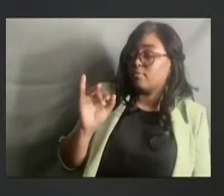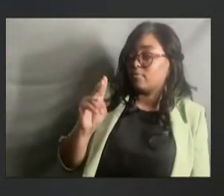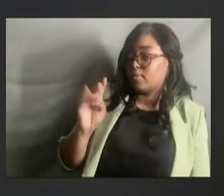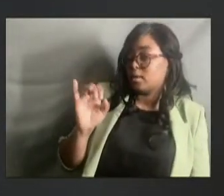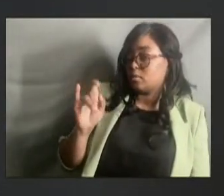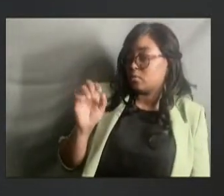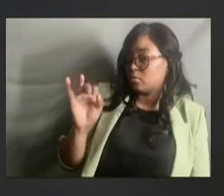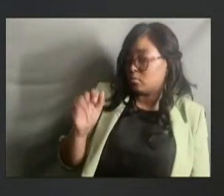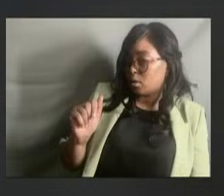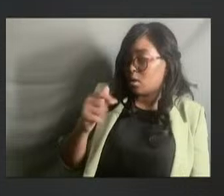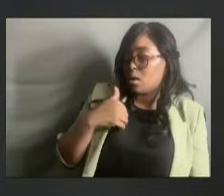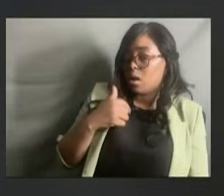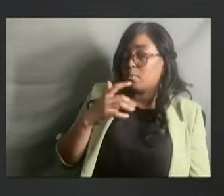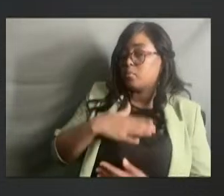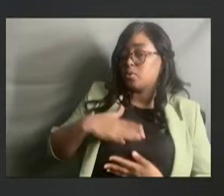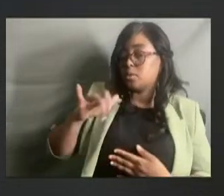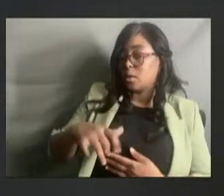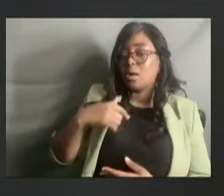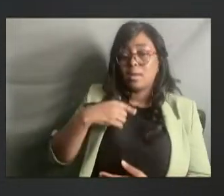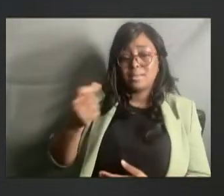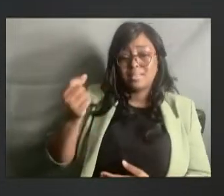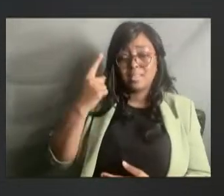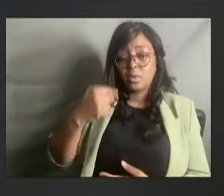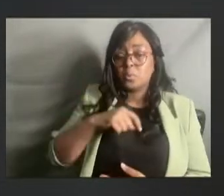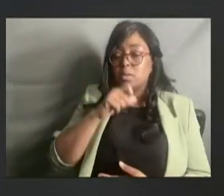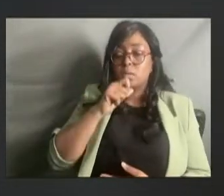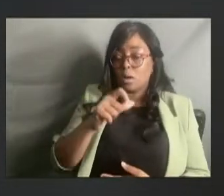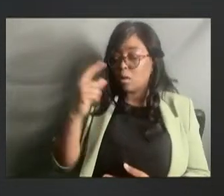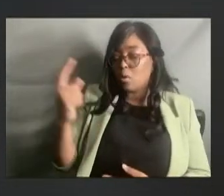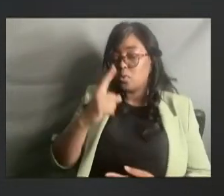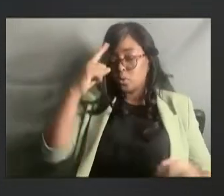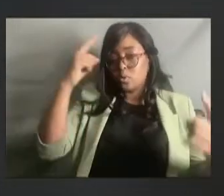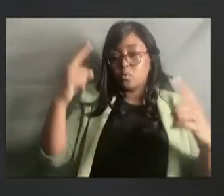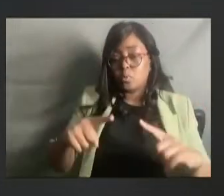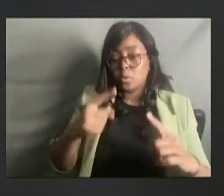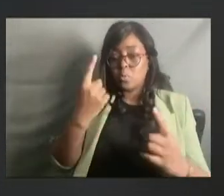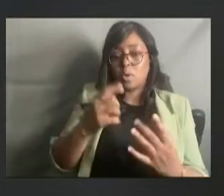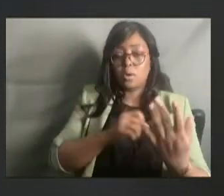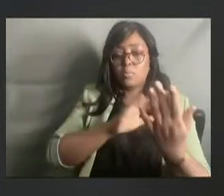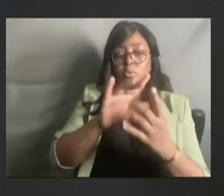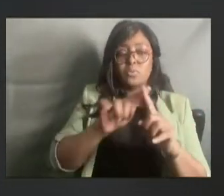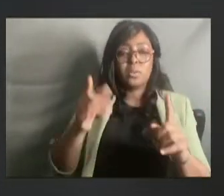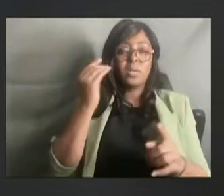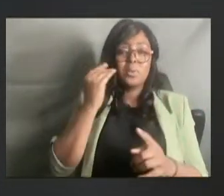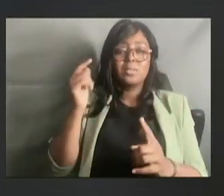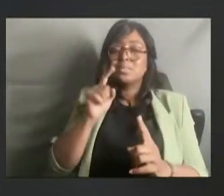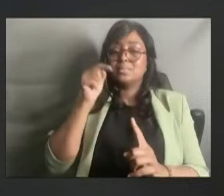Thank you Victoria I appreciate that. And I and I get that we're